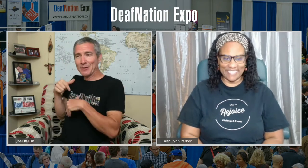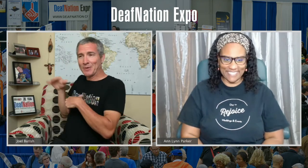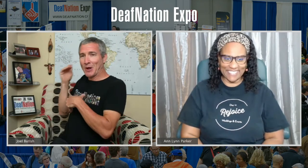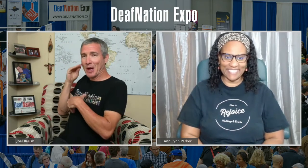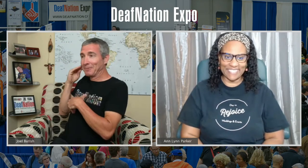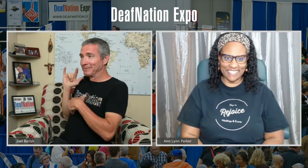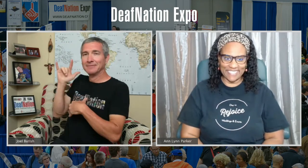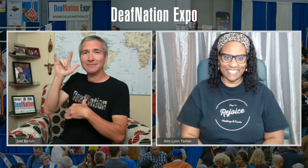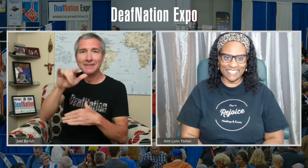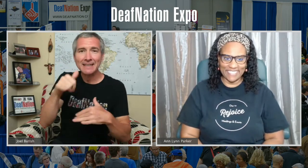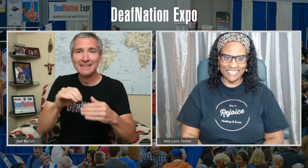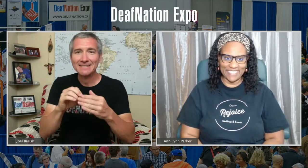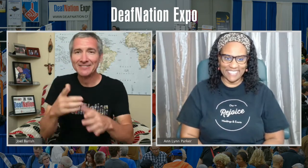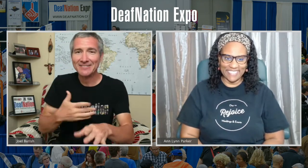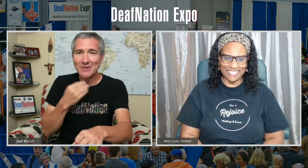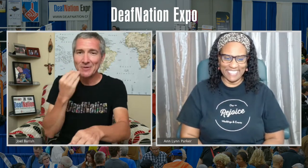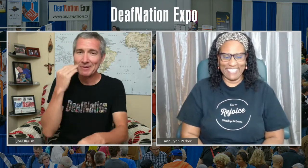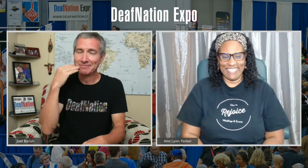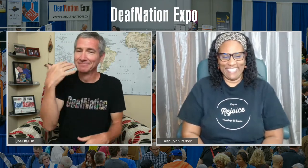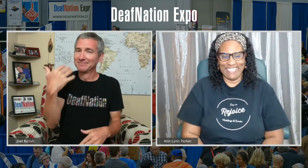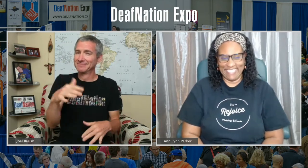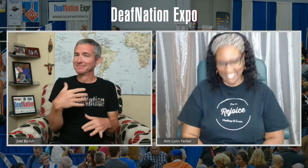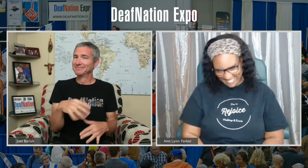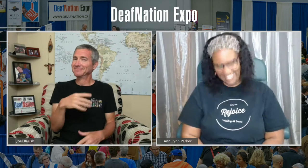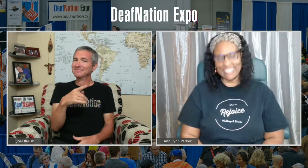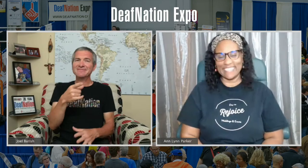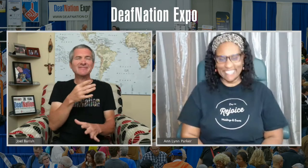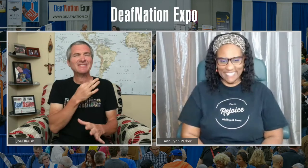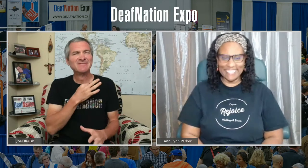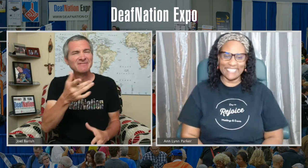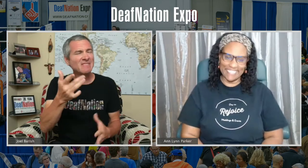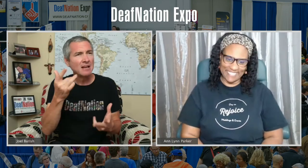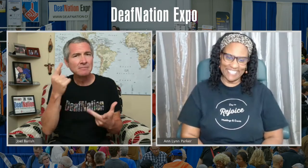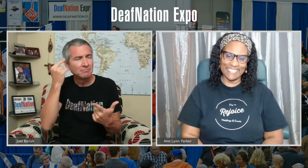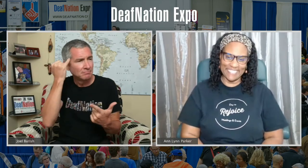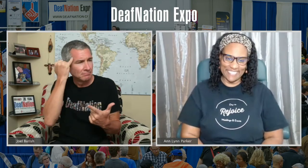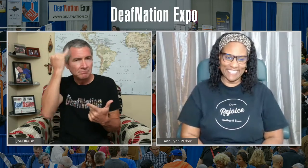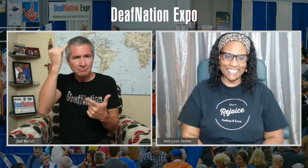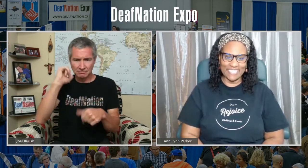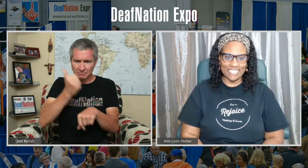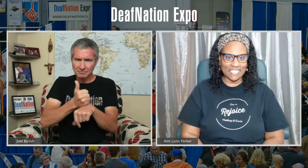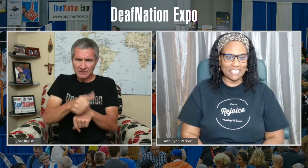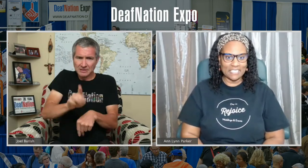It felt like a home away from home. Wow. I’m curious, what made you come up